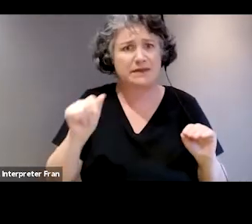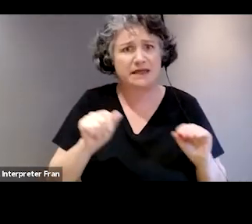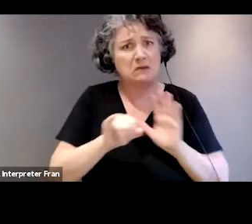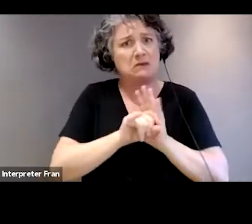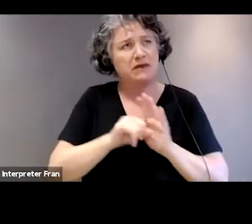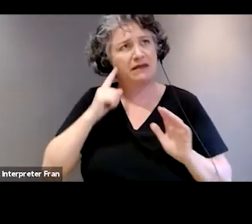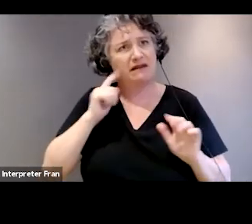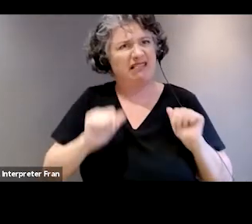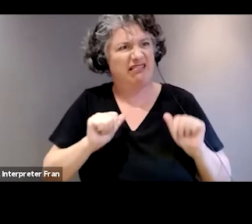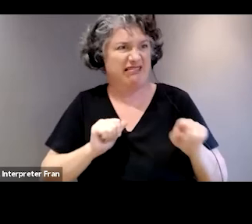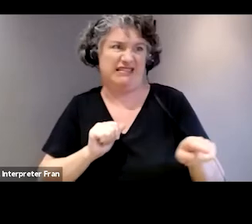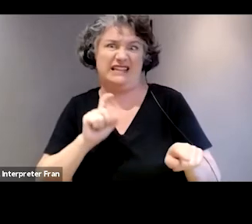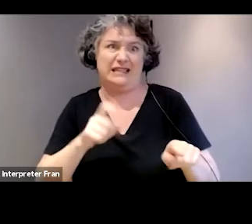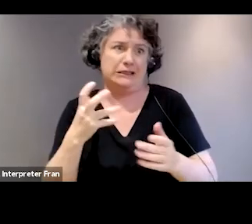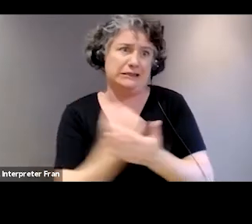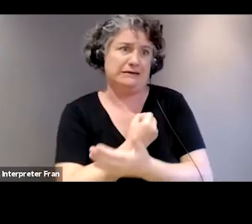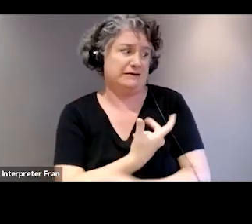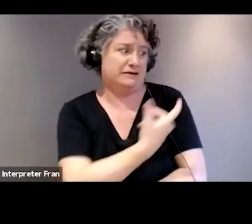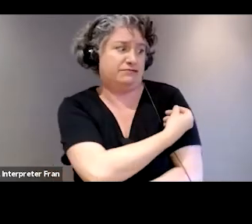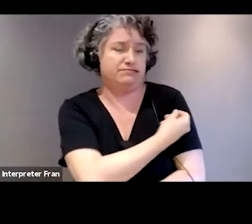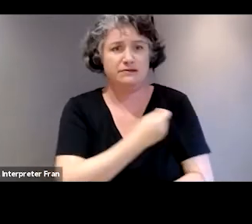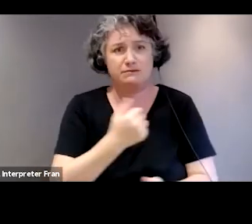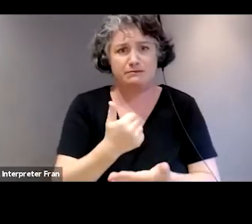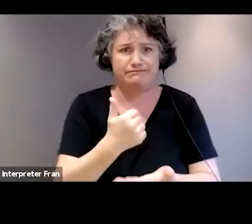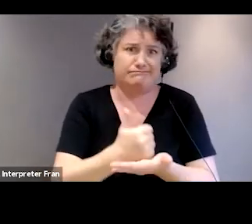provide accessibility accommodations, but they are also open to members of the